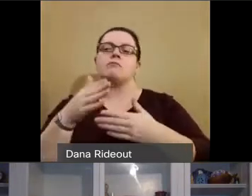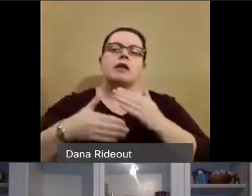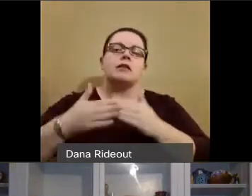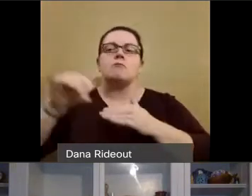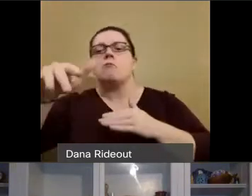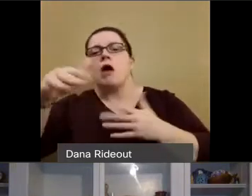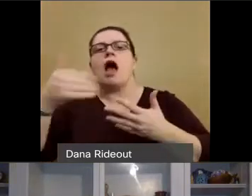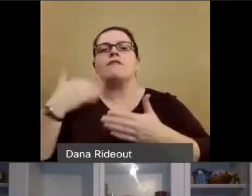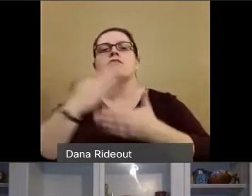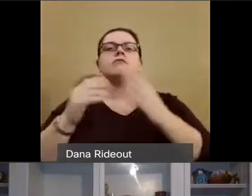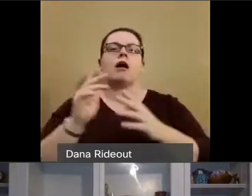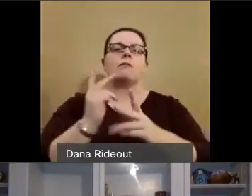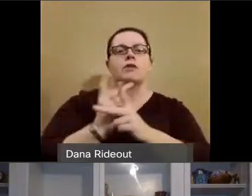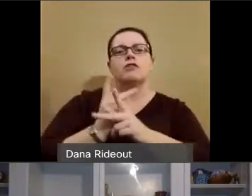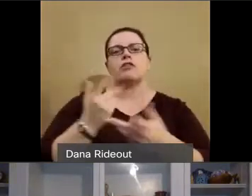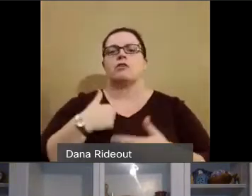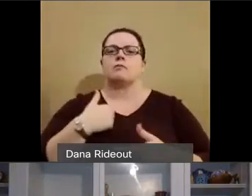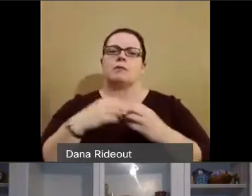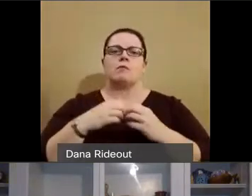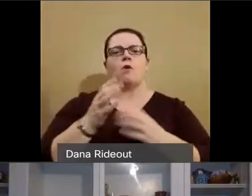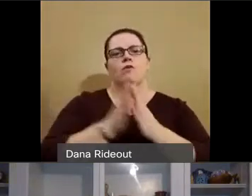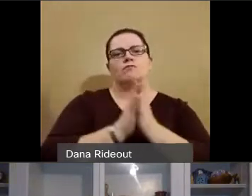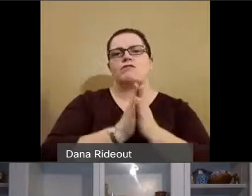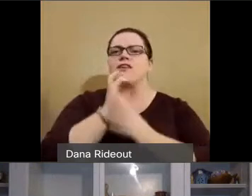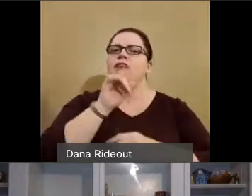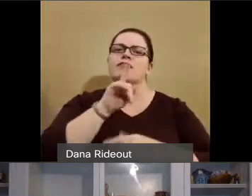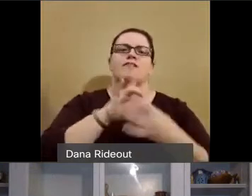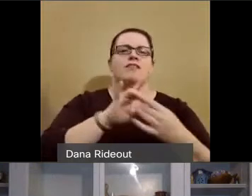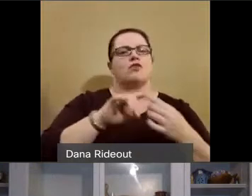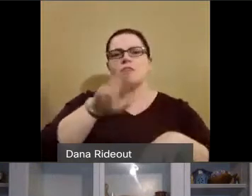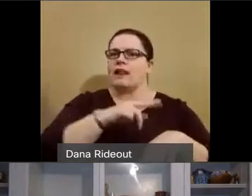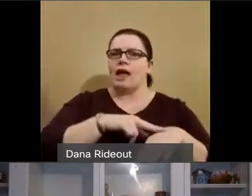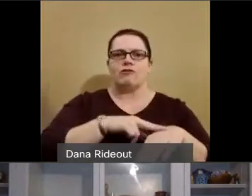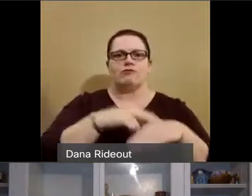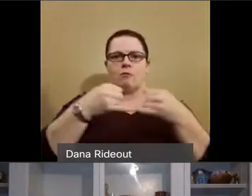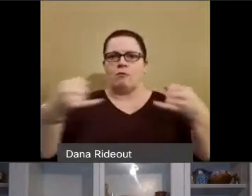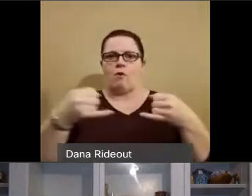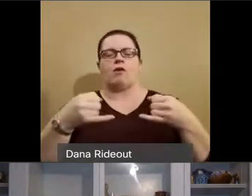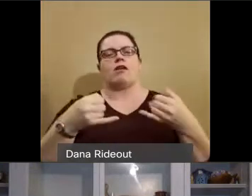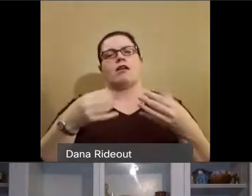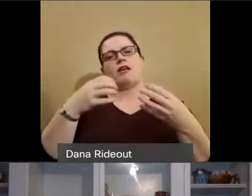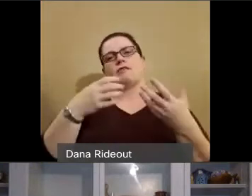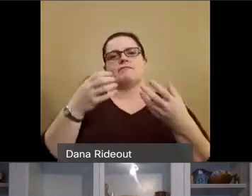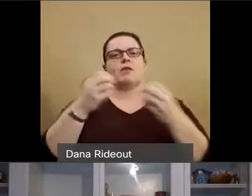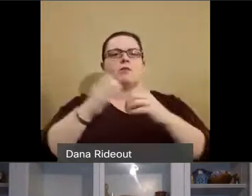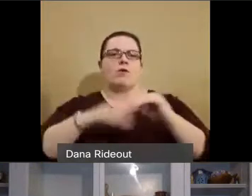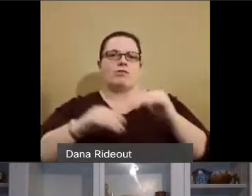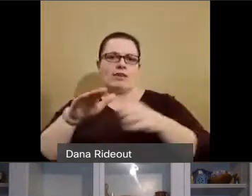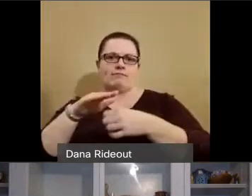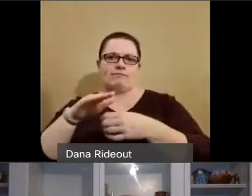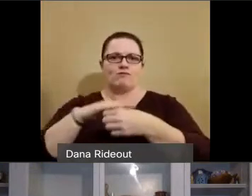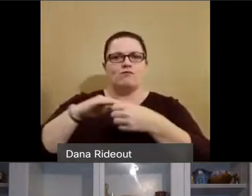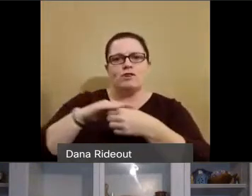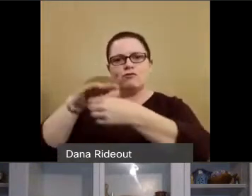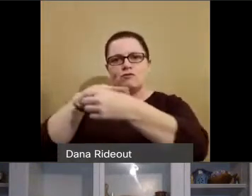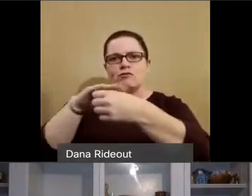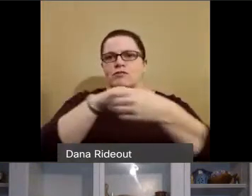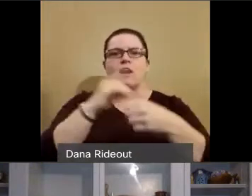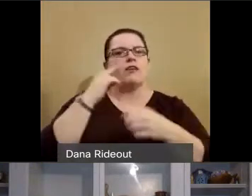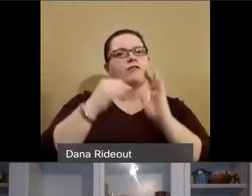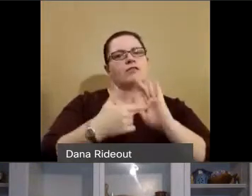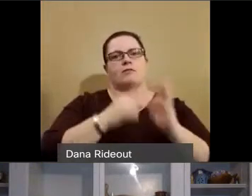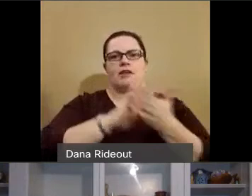And maybe I'm more interested less in the sort of the hard international borders than I am in this interregional travel. Because when we think about communities, the, you know, sophie's point is well, taken the road goes both ways. Right?